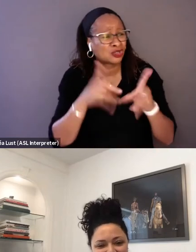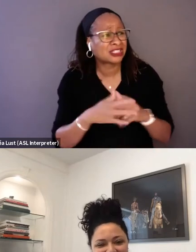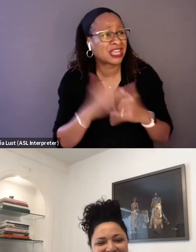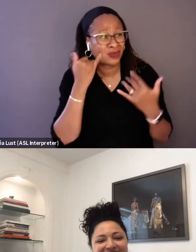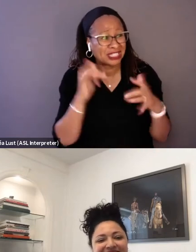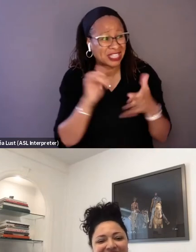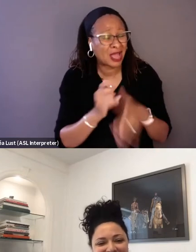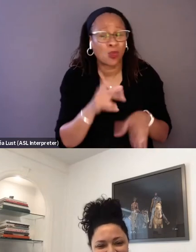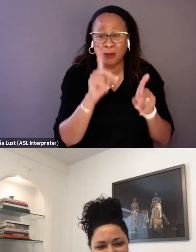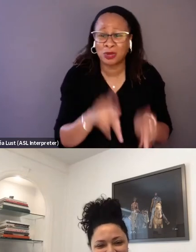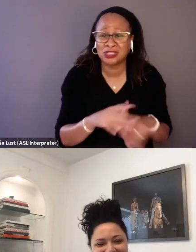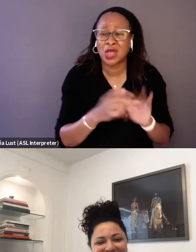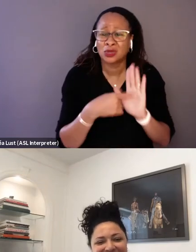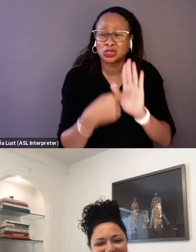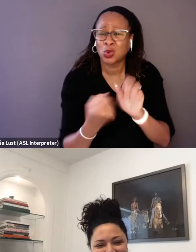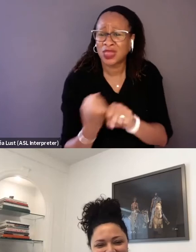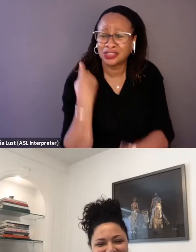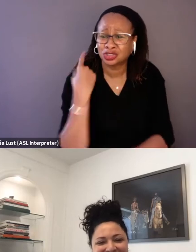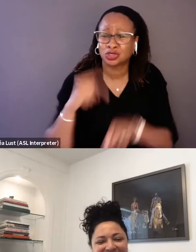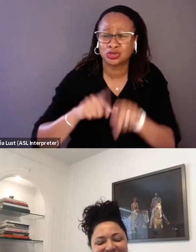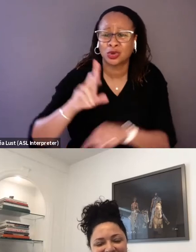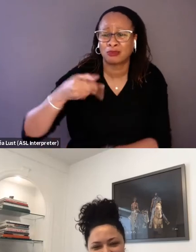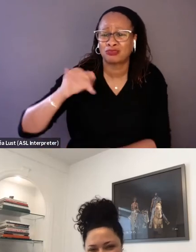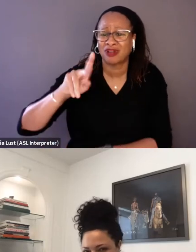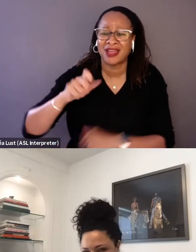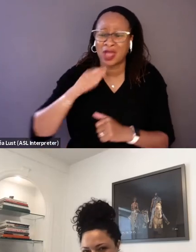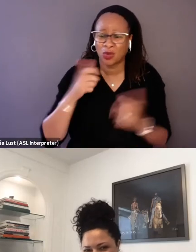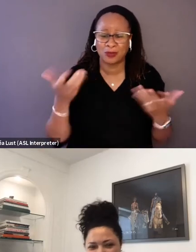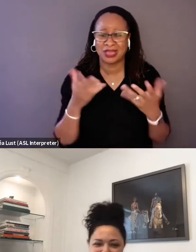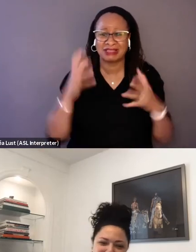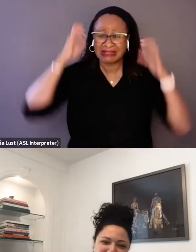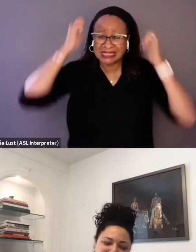This is what it showed last pride. And then, you know, we wouldn't be like tearing our hair out.